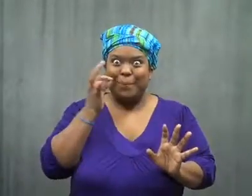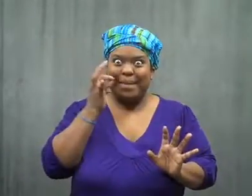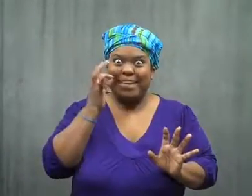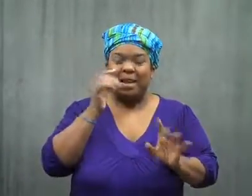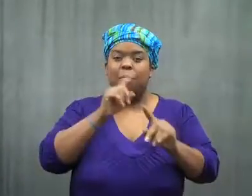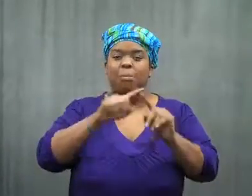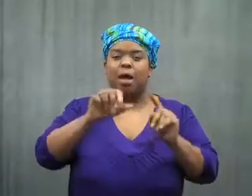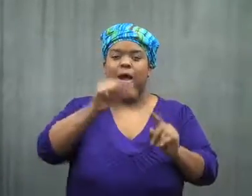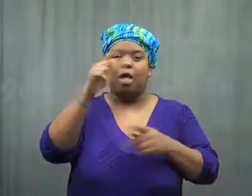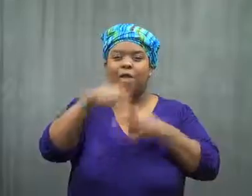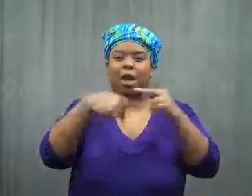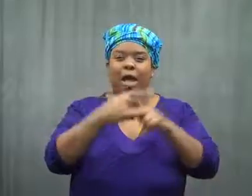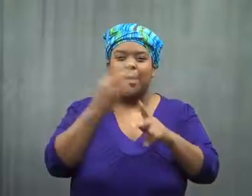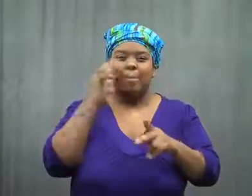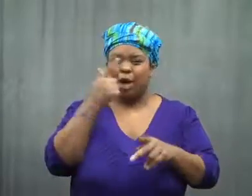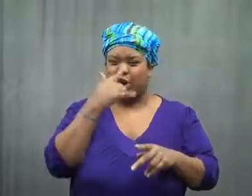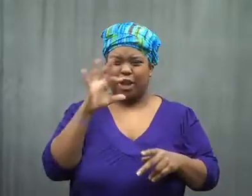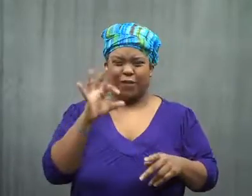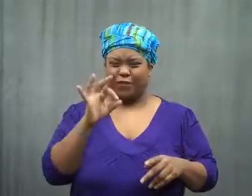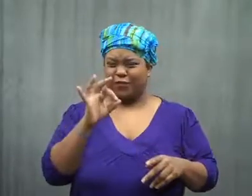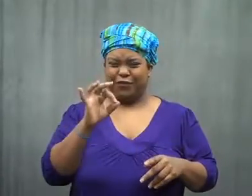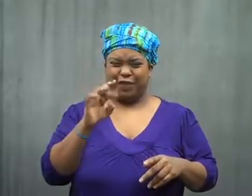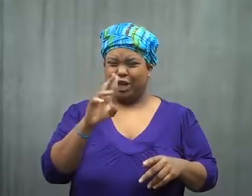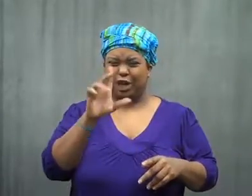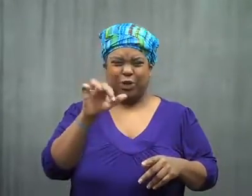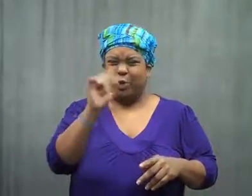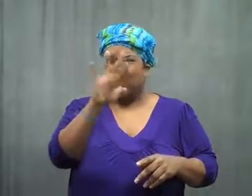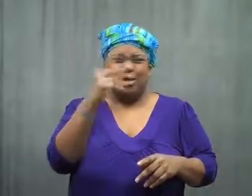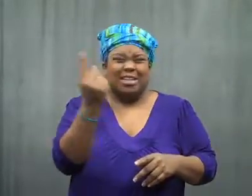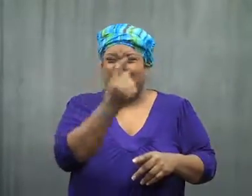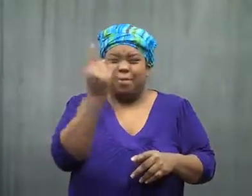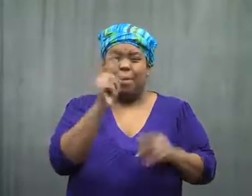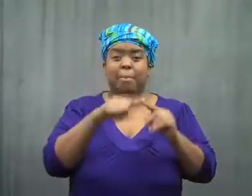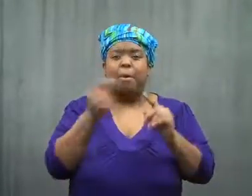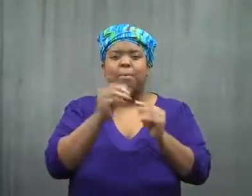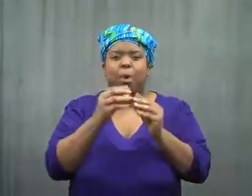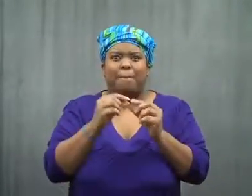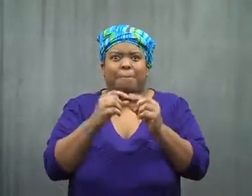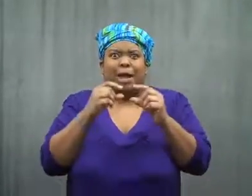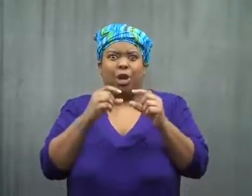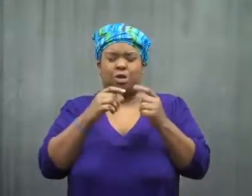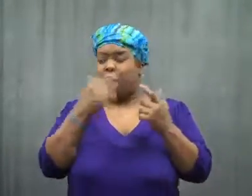I saw another bee. It was another kind, it was furry and bigger.